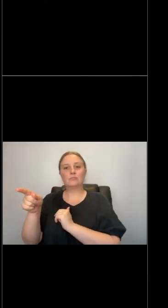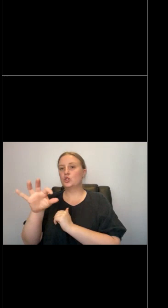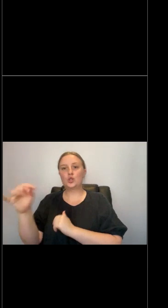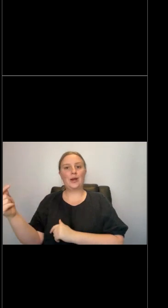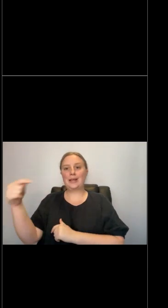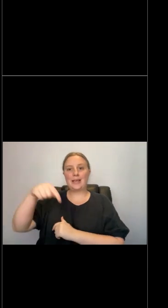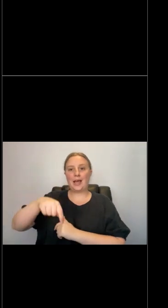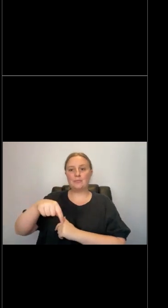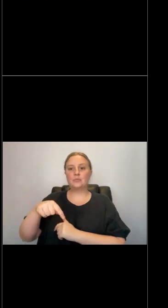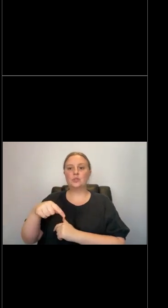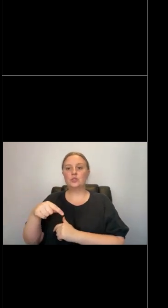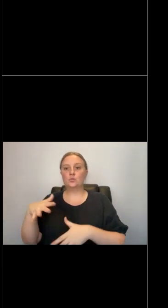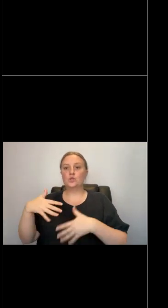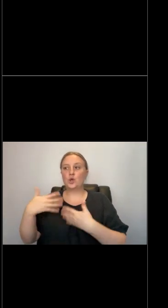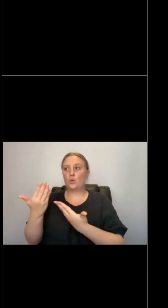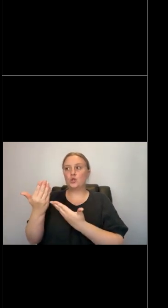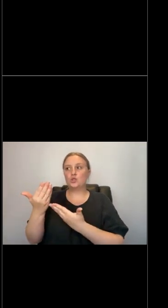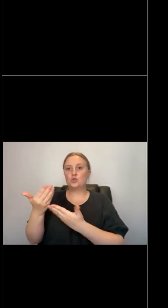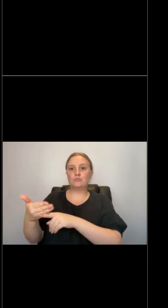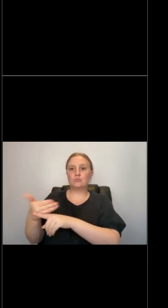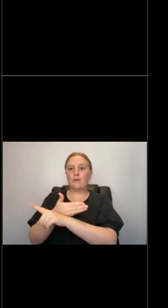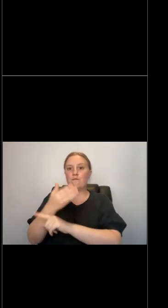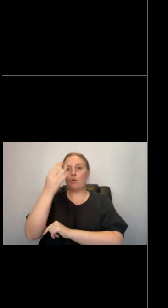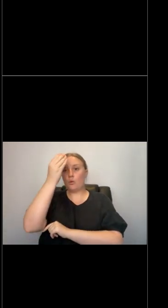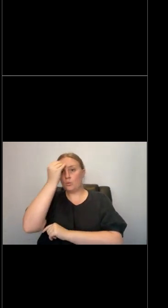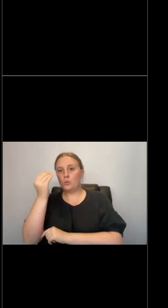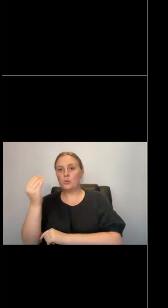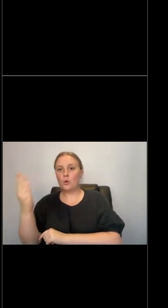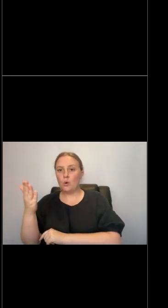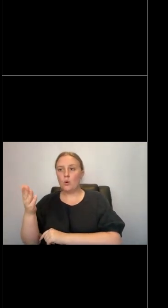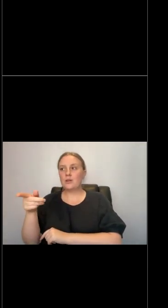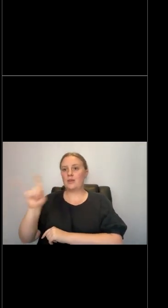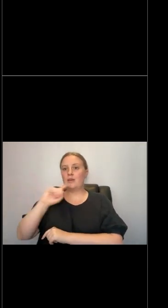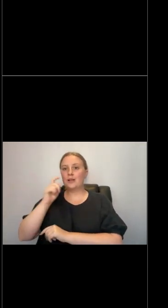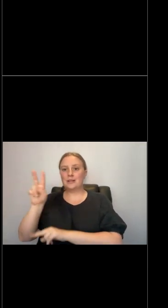something that I could probably discuss ad nauseum. But I want